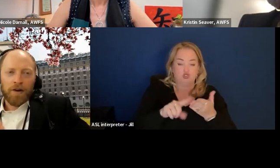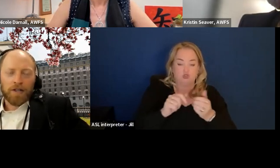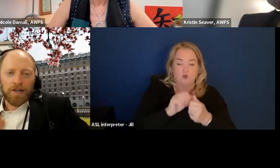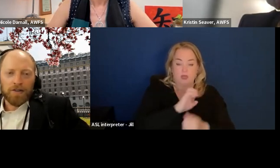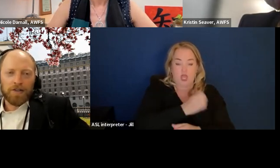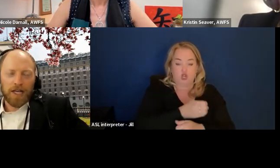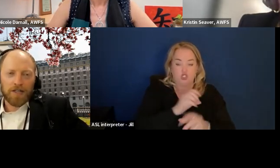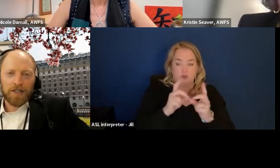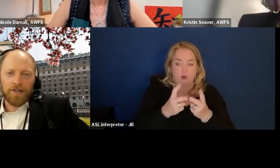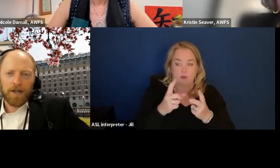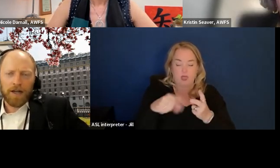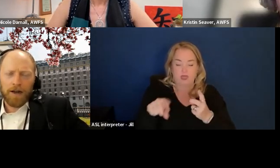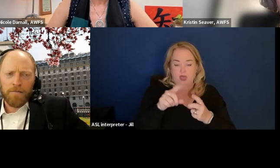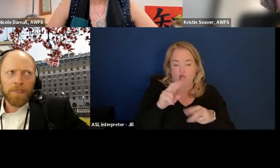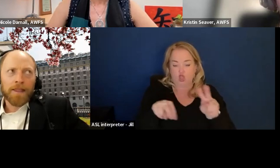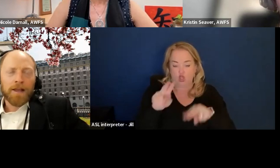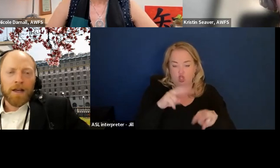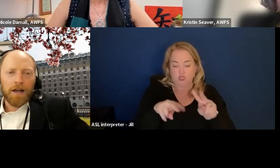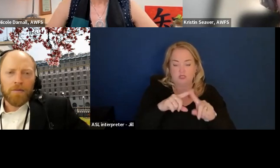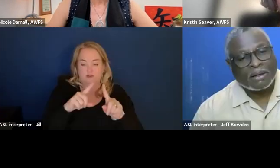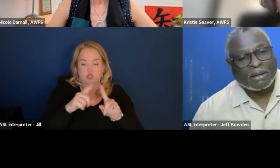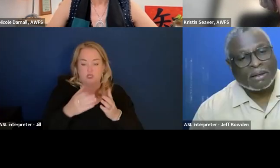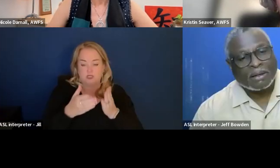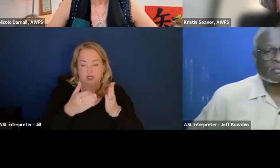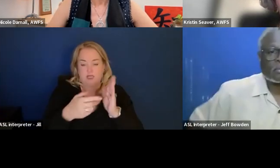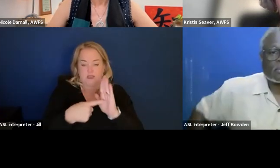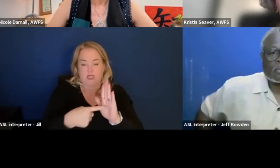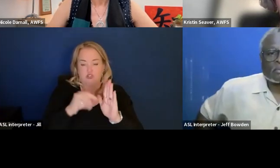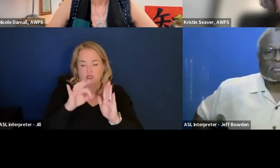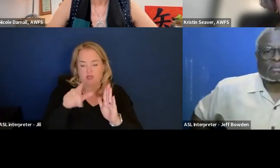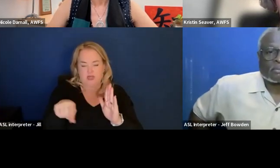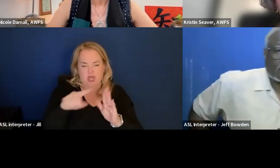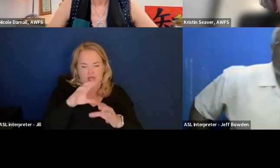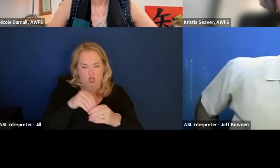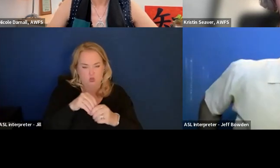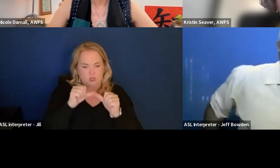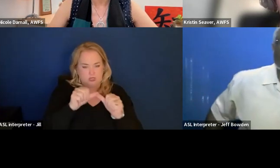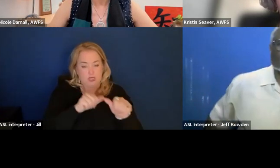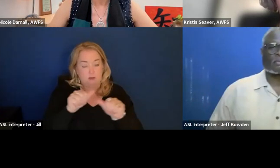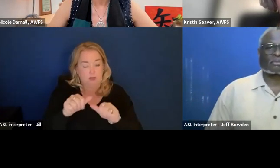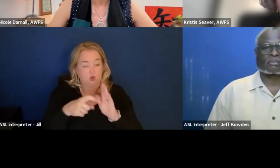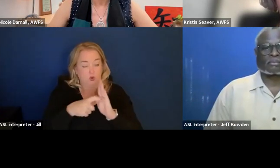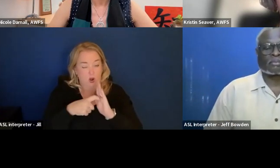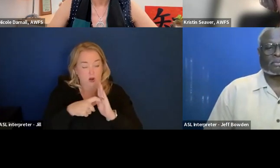where they looked at solicitations and whether or not that included sustainability requirements.